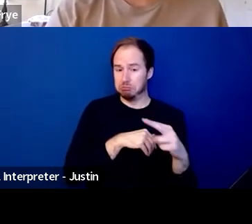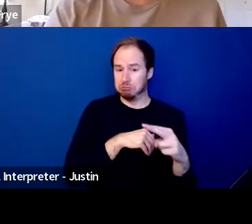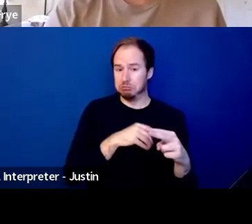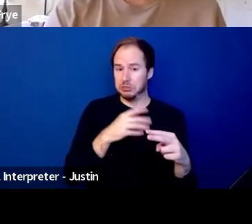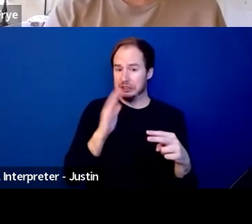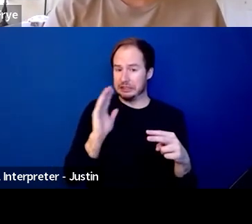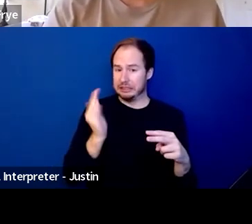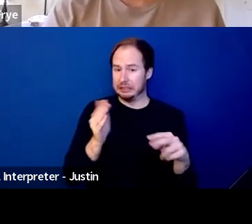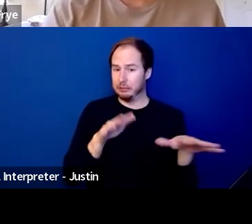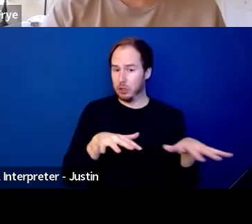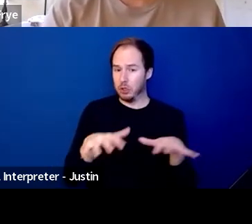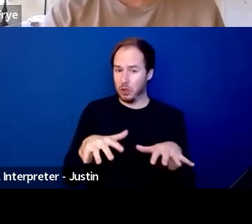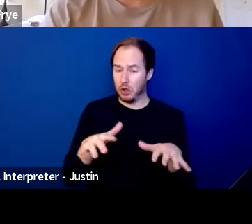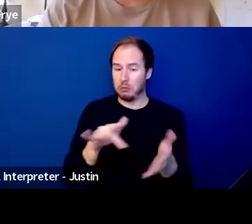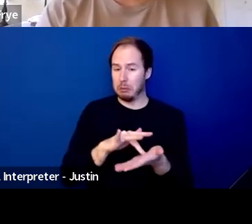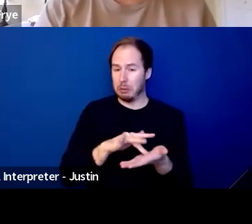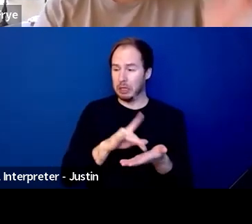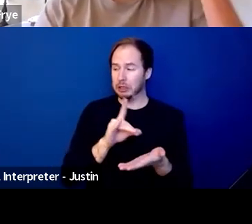And like these medications help me feel better